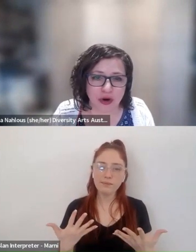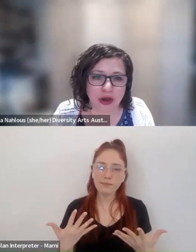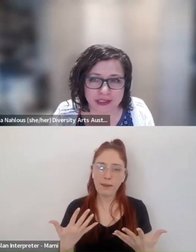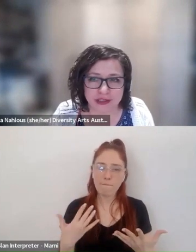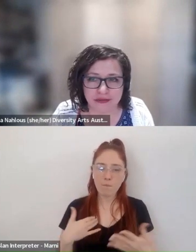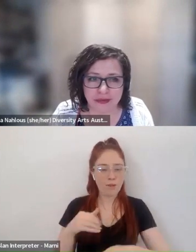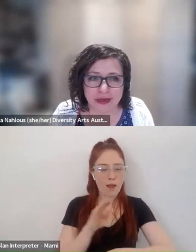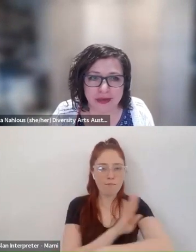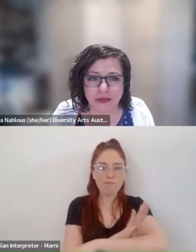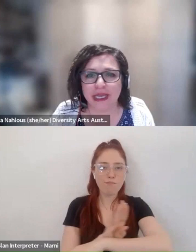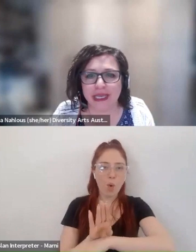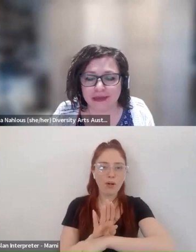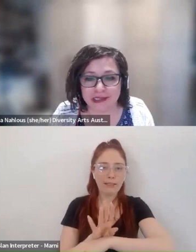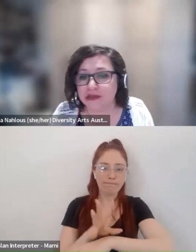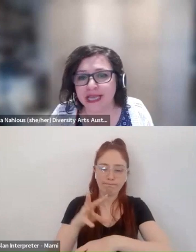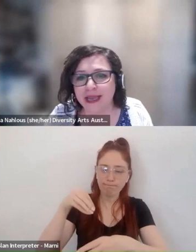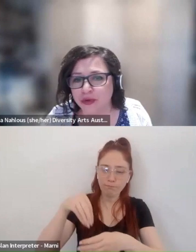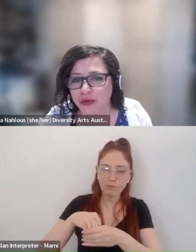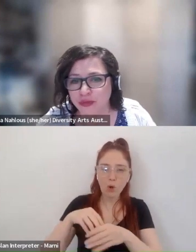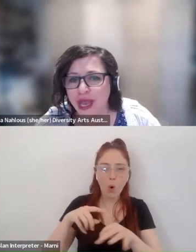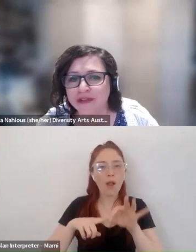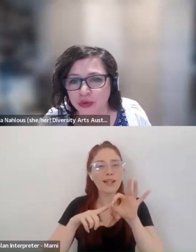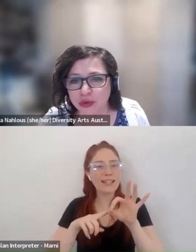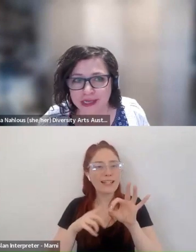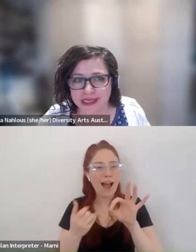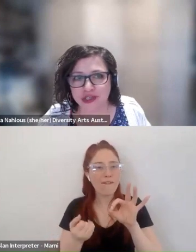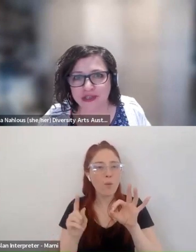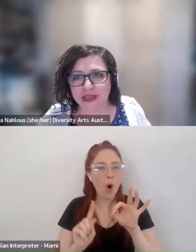prior to bringing in? So say you have an organization that